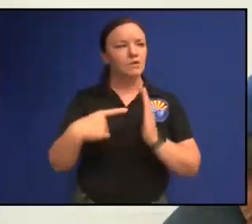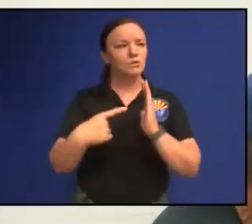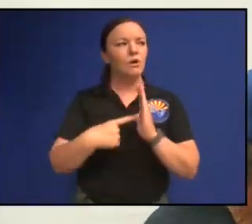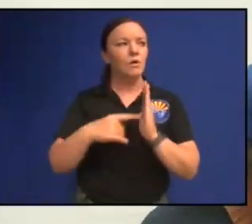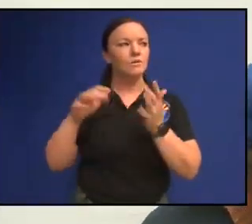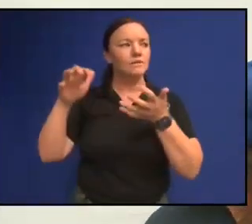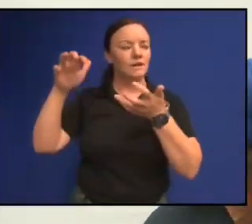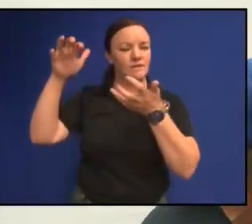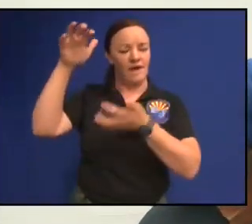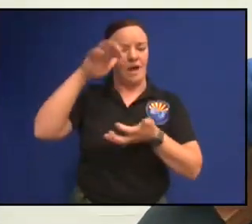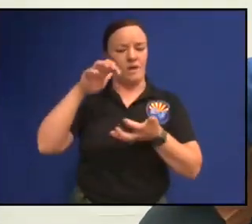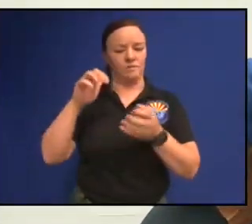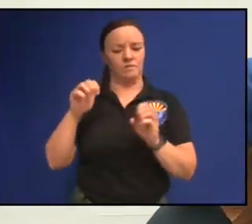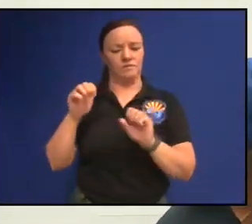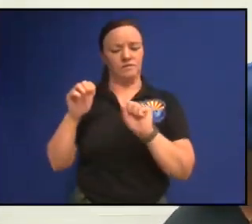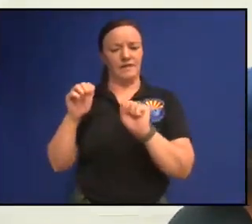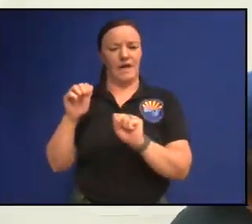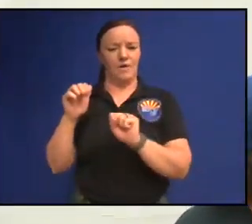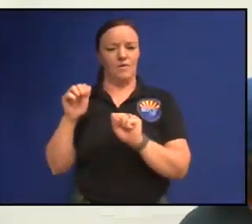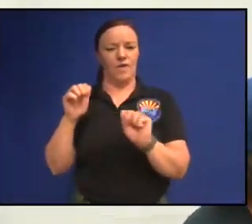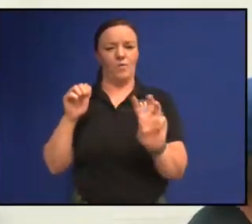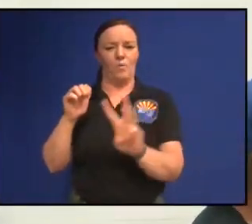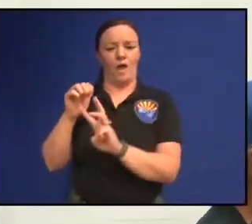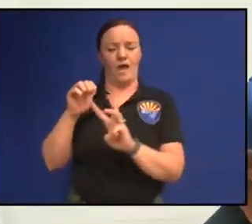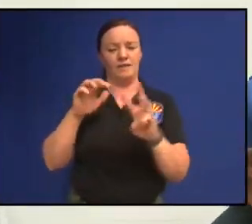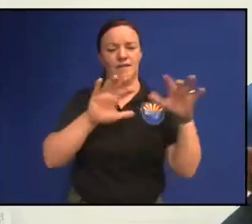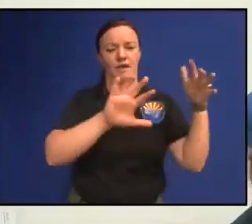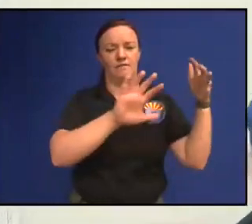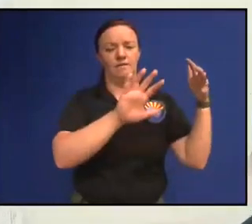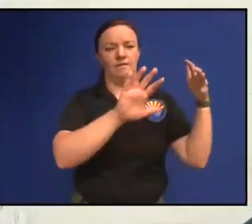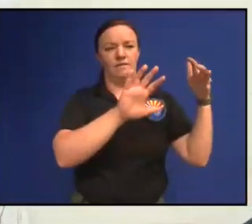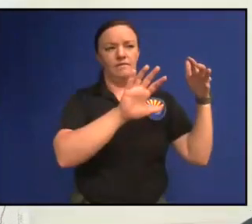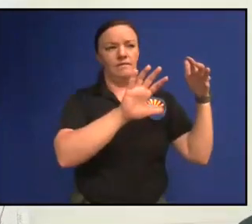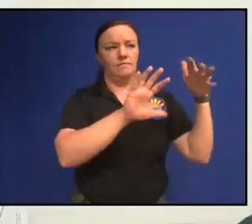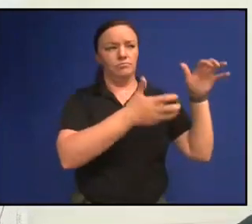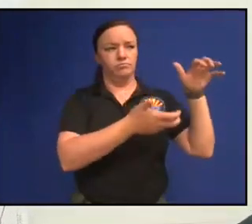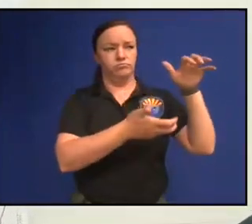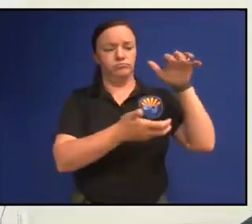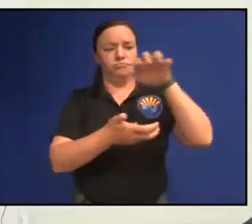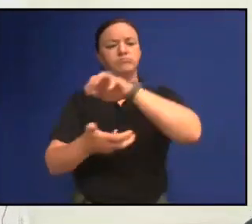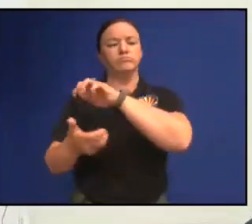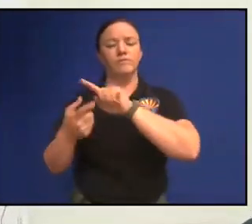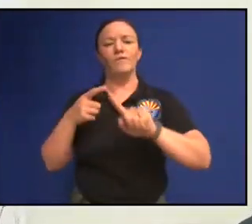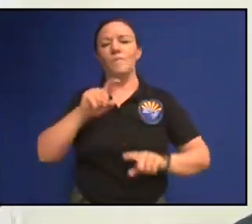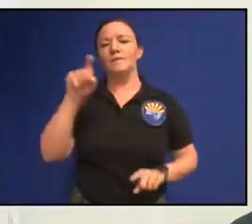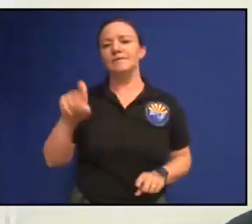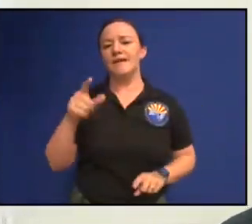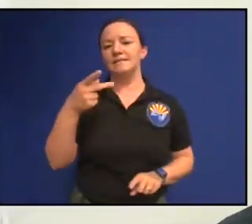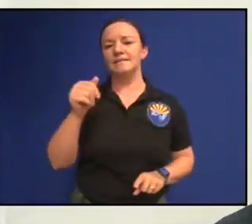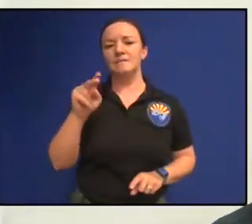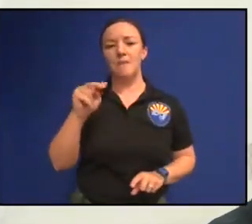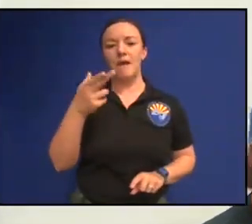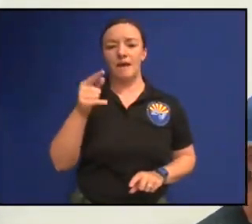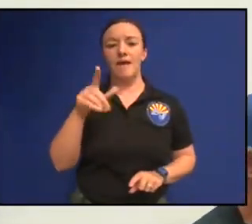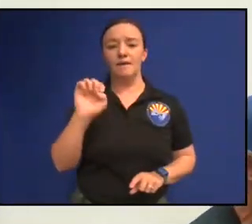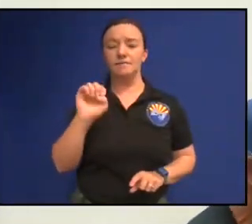PANHANDLE. WE HAD REALLY STRONG STORMS OVER THE TEXAS PANHANDLE OVERNIGHT, MORNING HOURS.